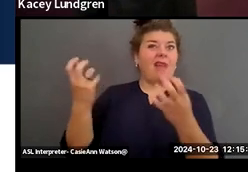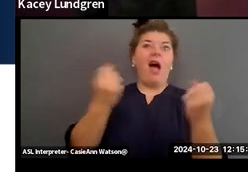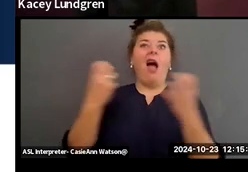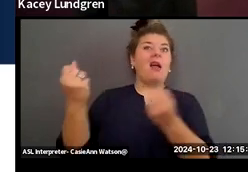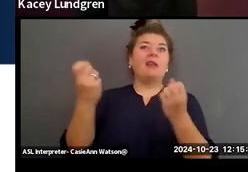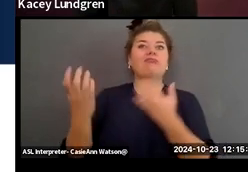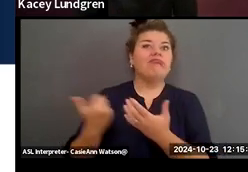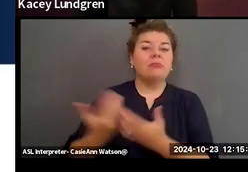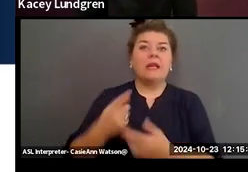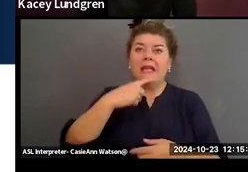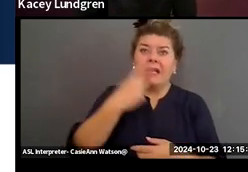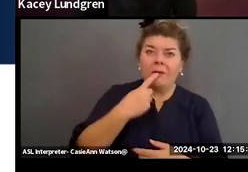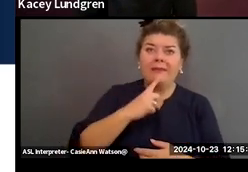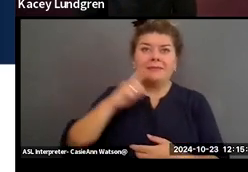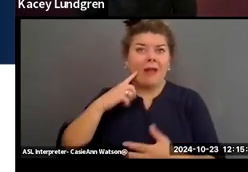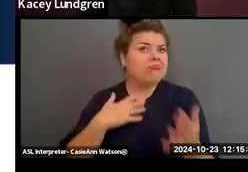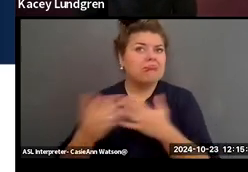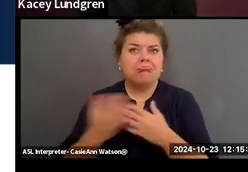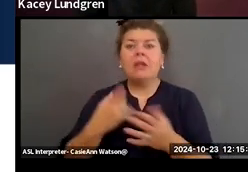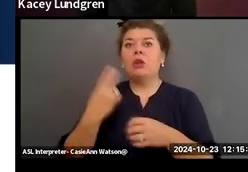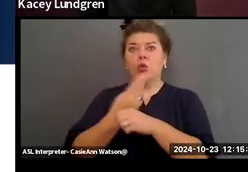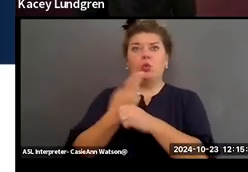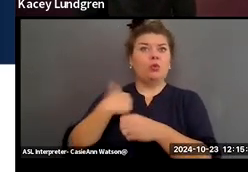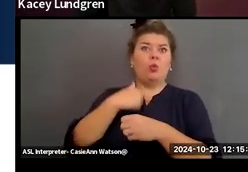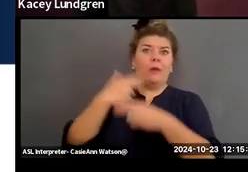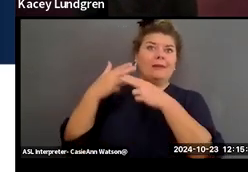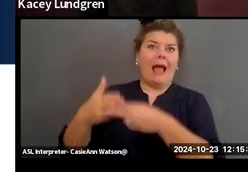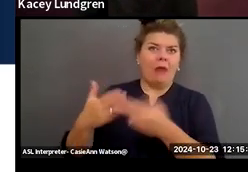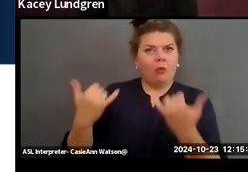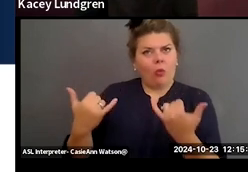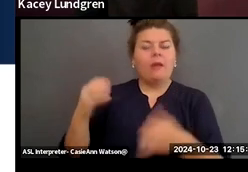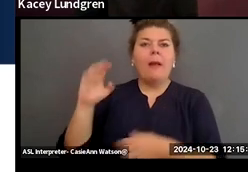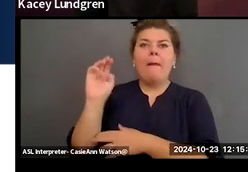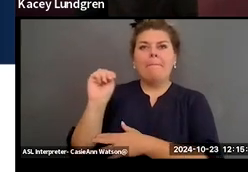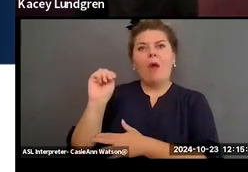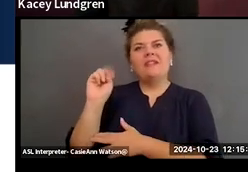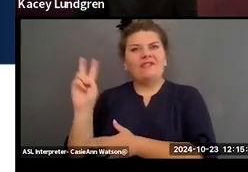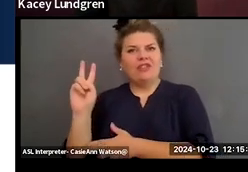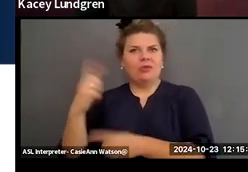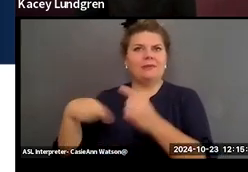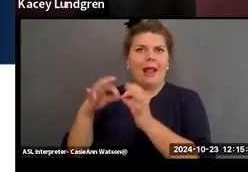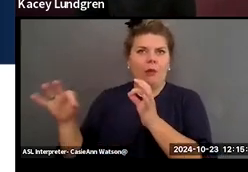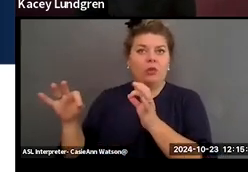Both hearing and deaf individuals used what we now call Martha's Vineyard Sign Language, which was either a sign language